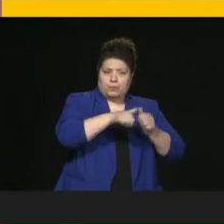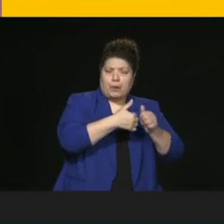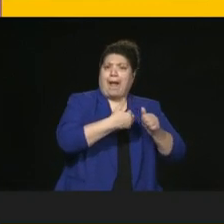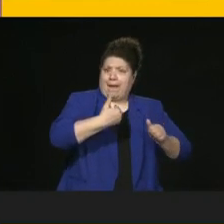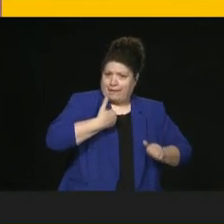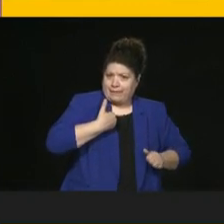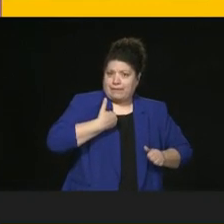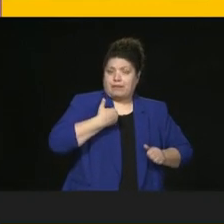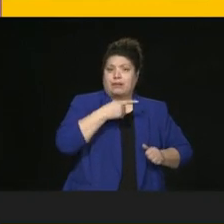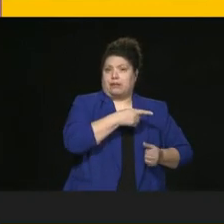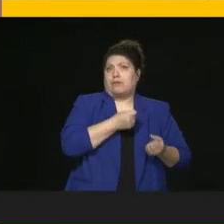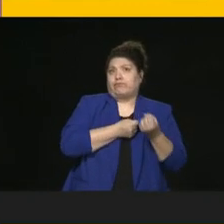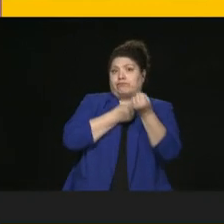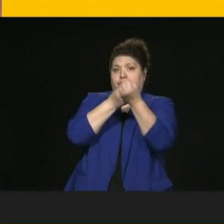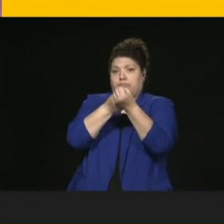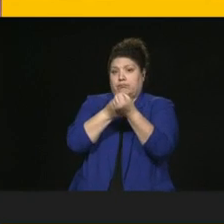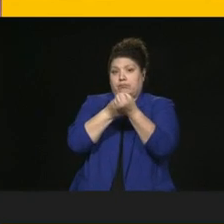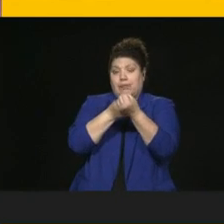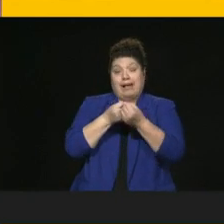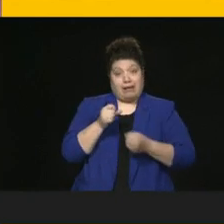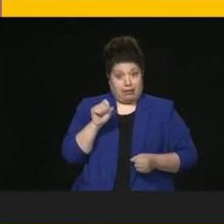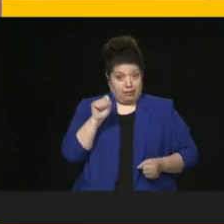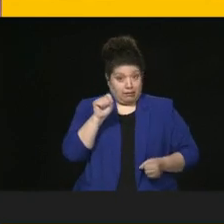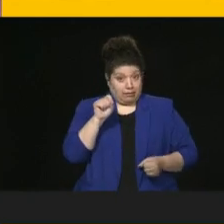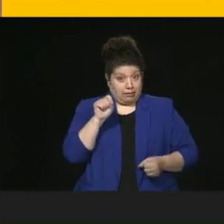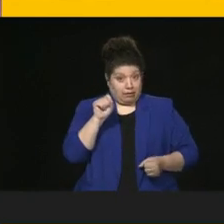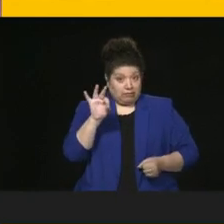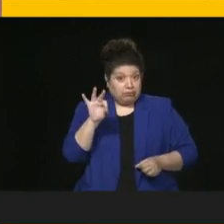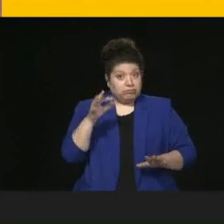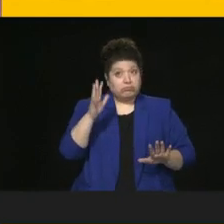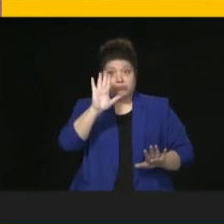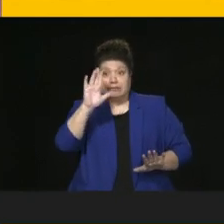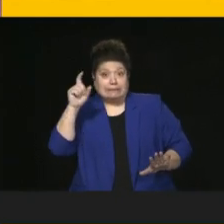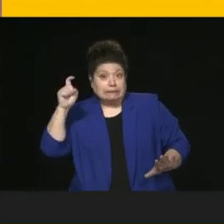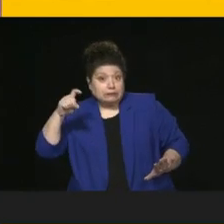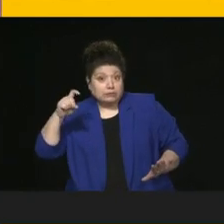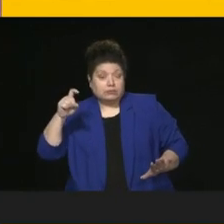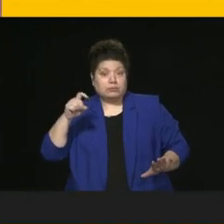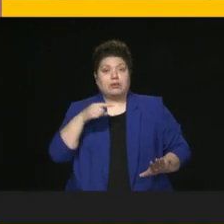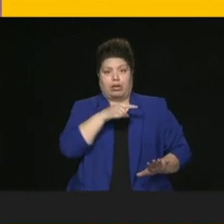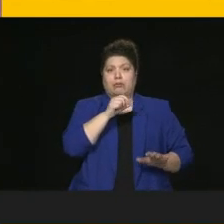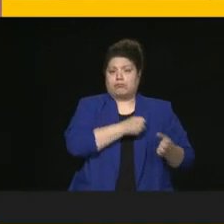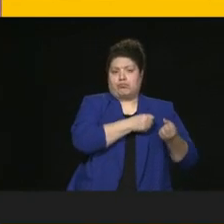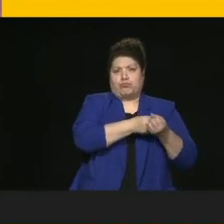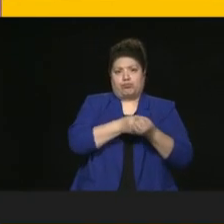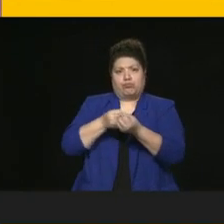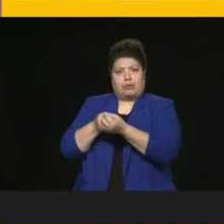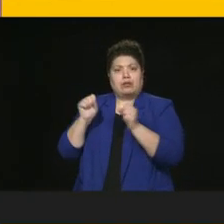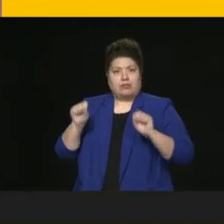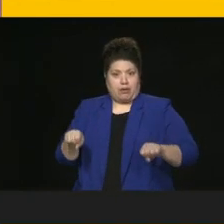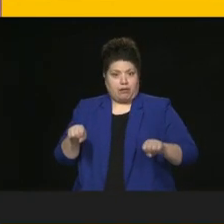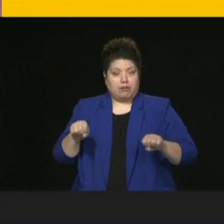IT COMES TO HEALTH. THEY WOULD, IF NECESSARY, STEP